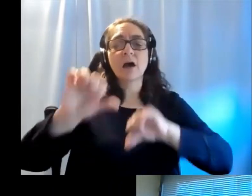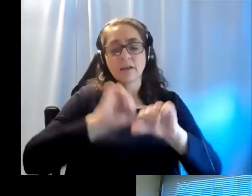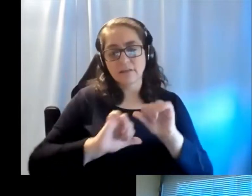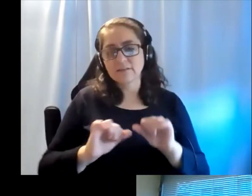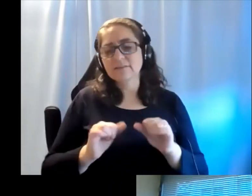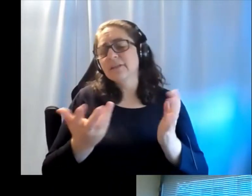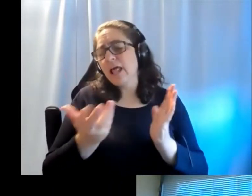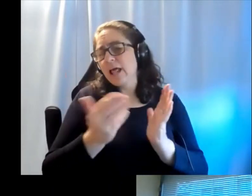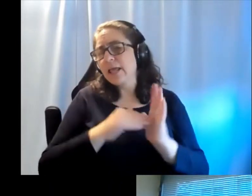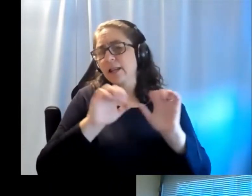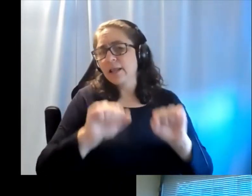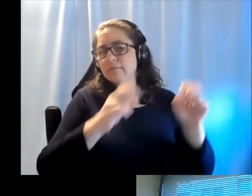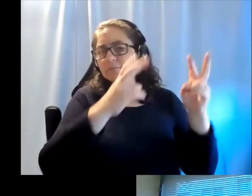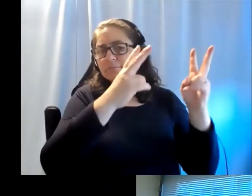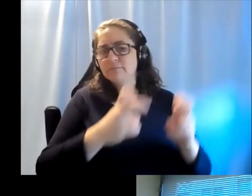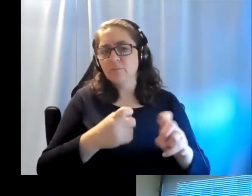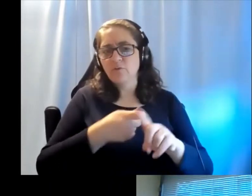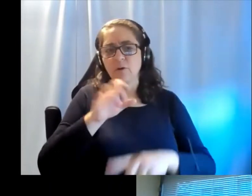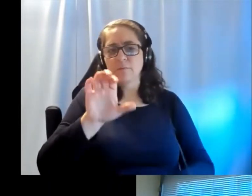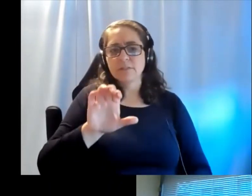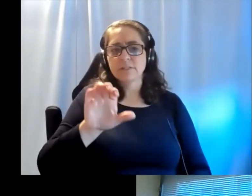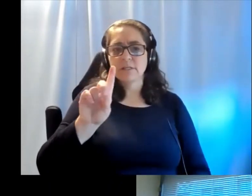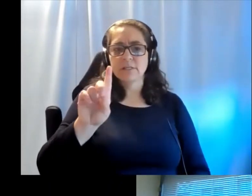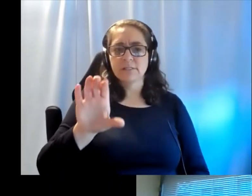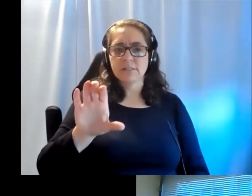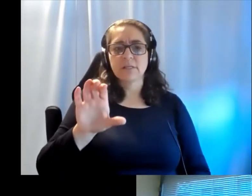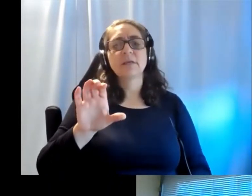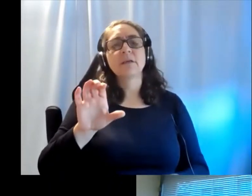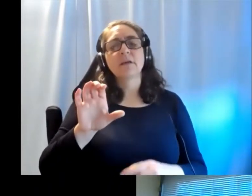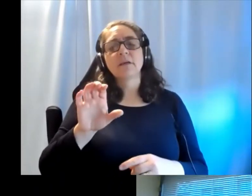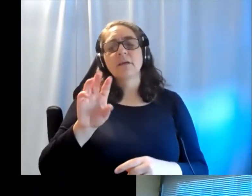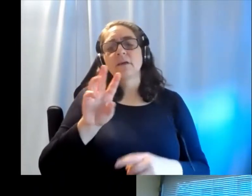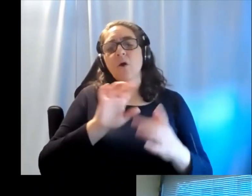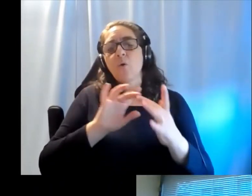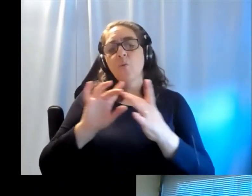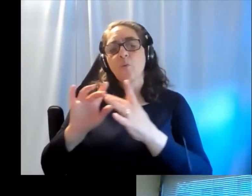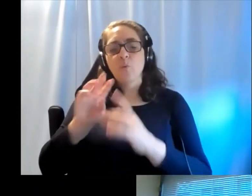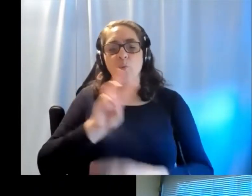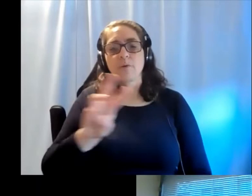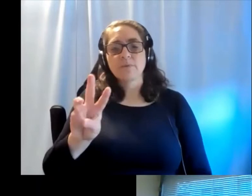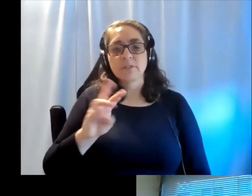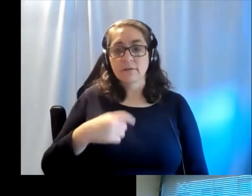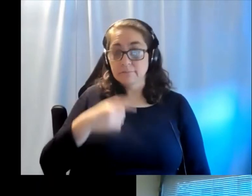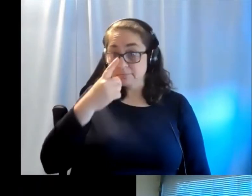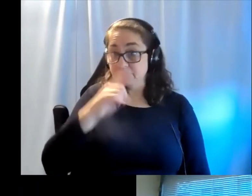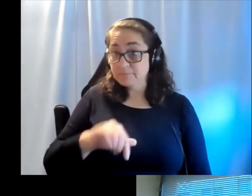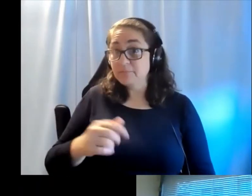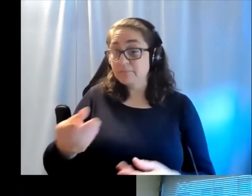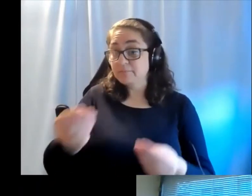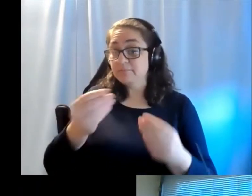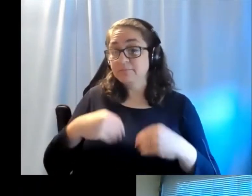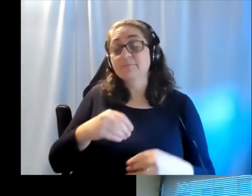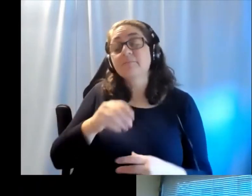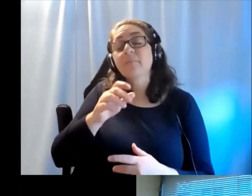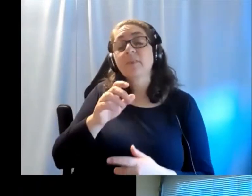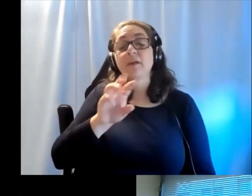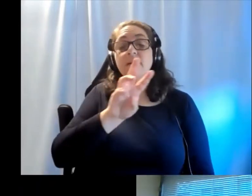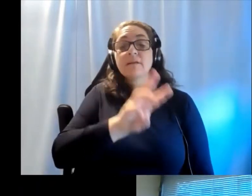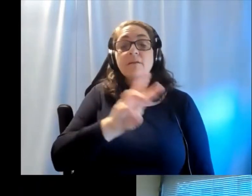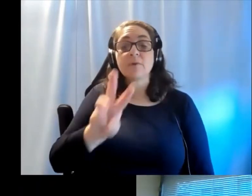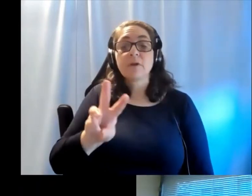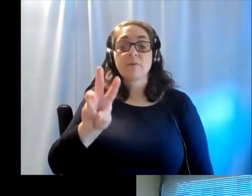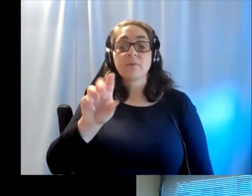Can you give us the URL for that?